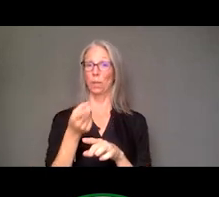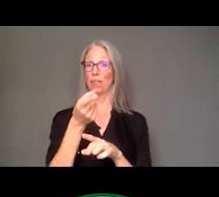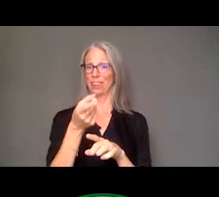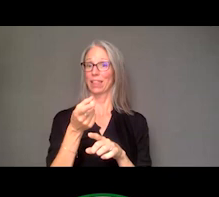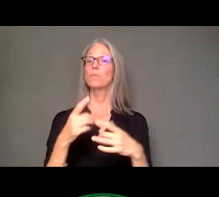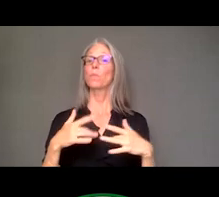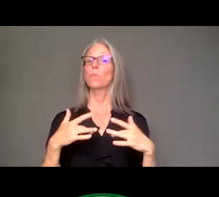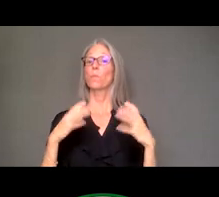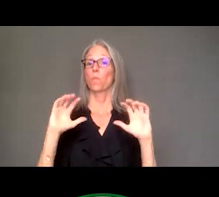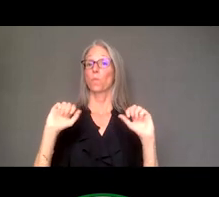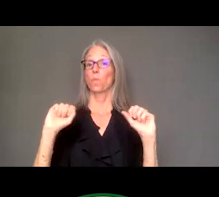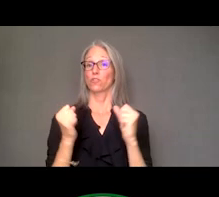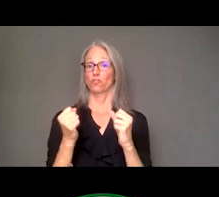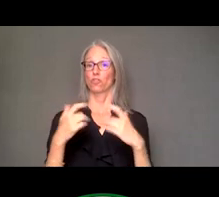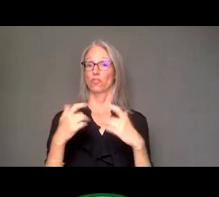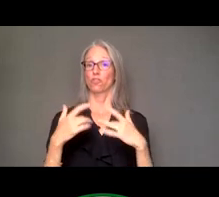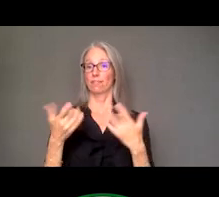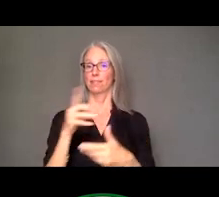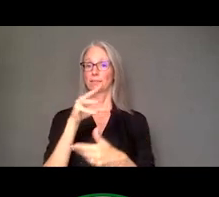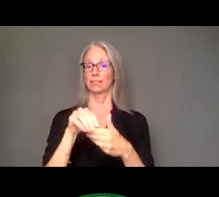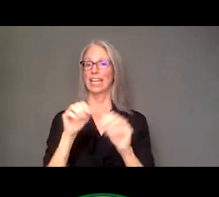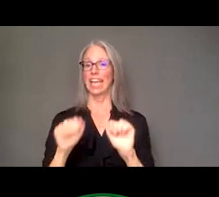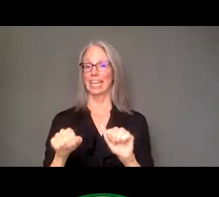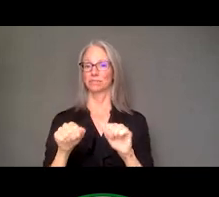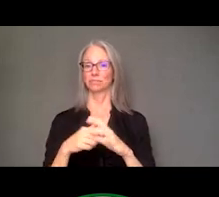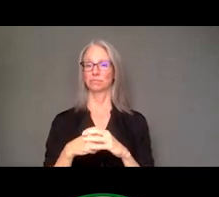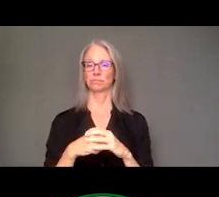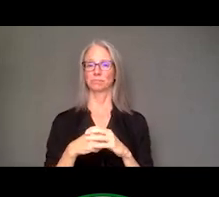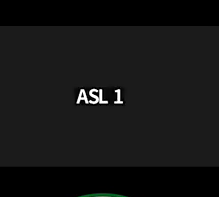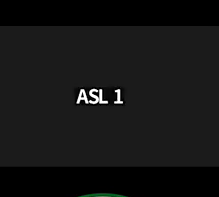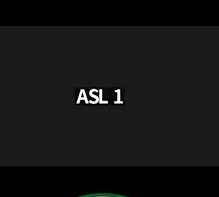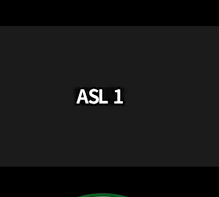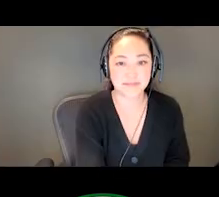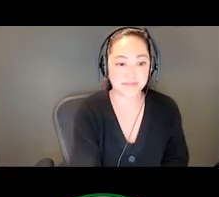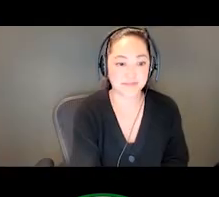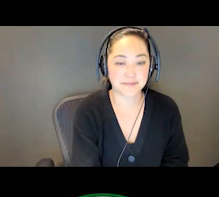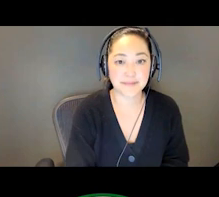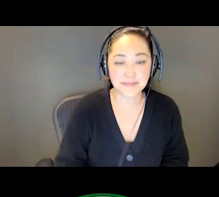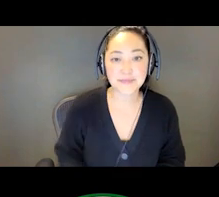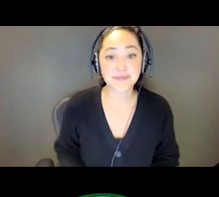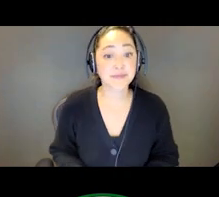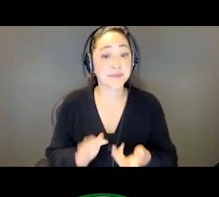How this gut this works. They's wheelchair boasts a unique three-wheel design that offers